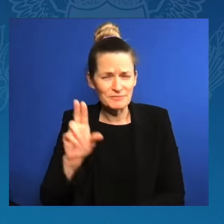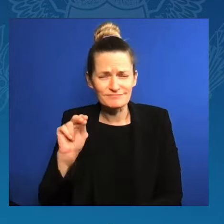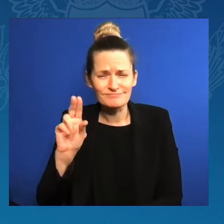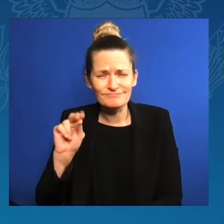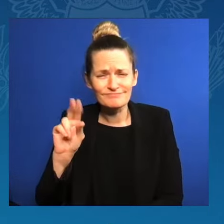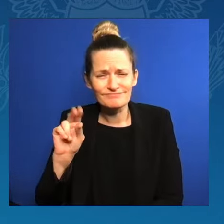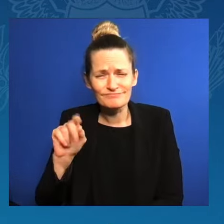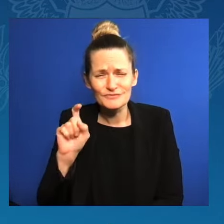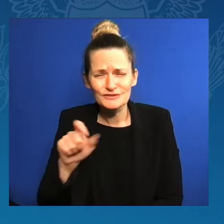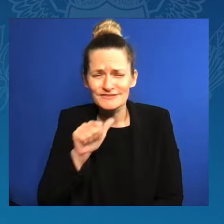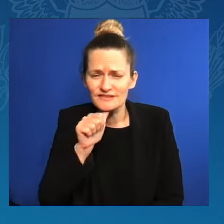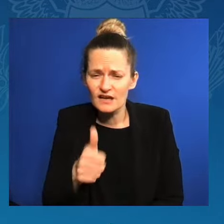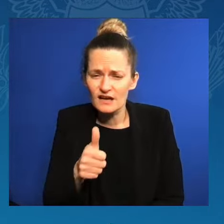I want to thank you --